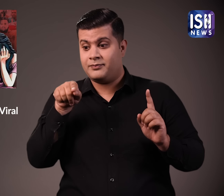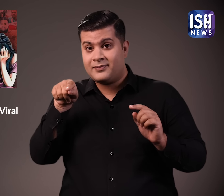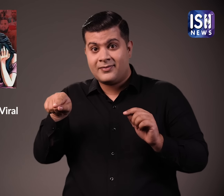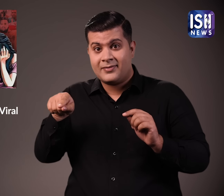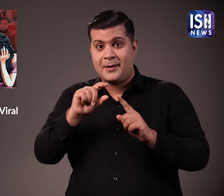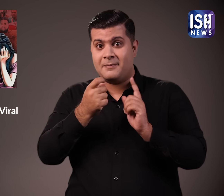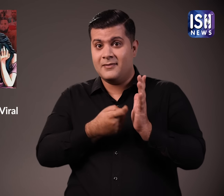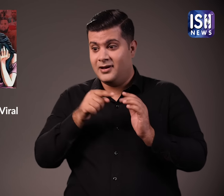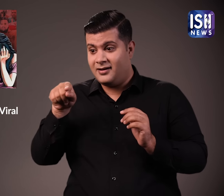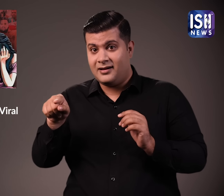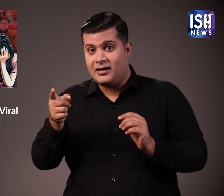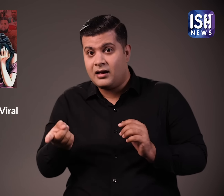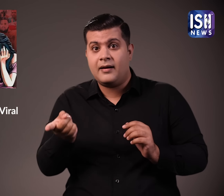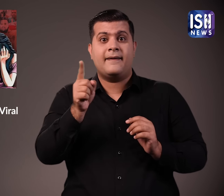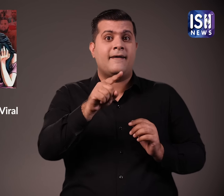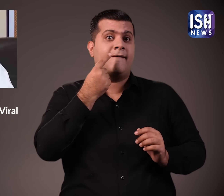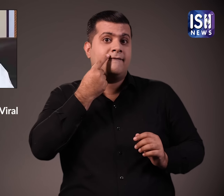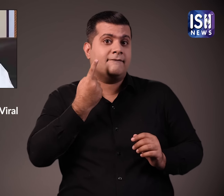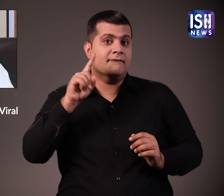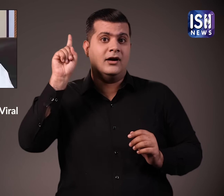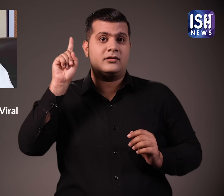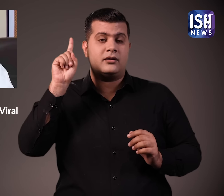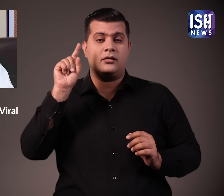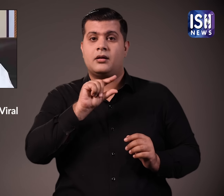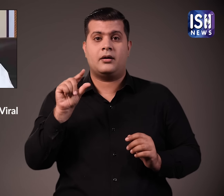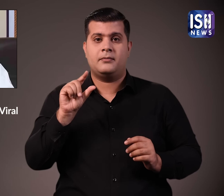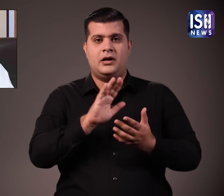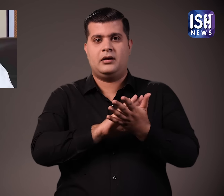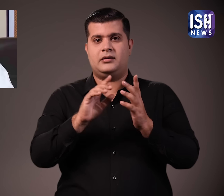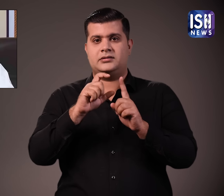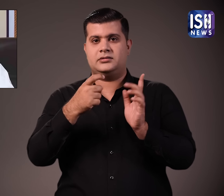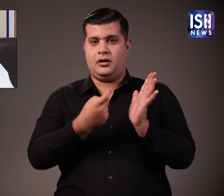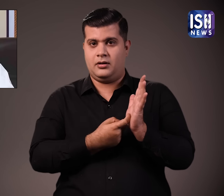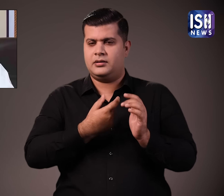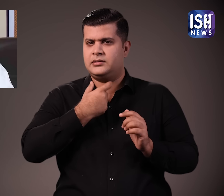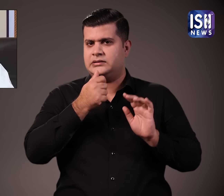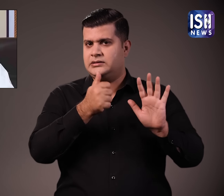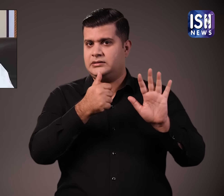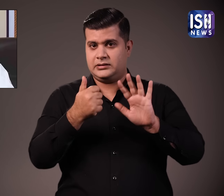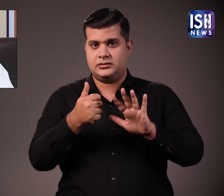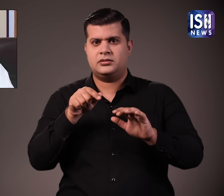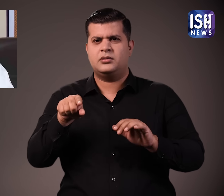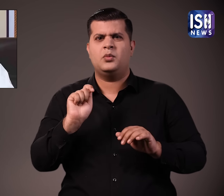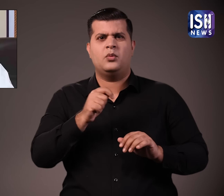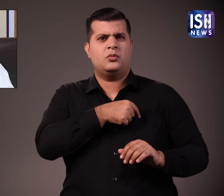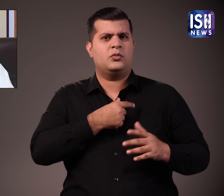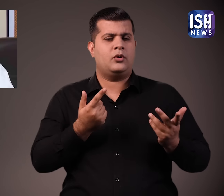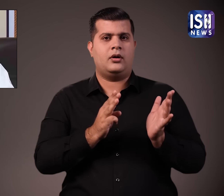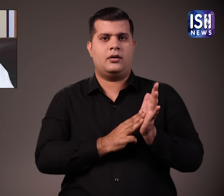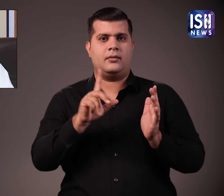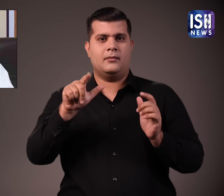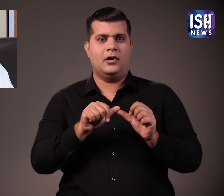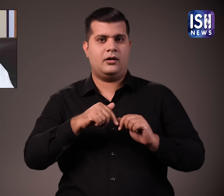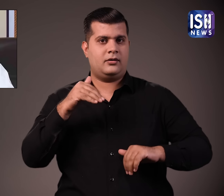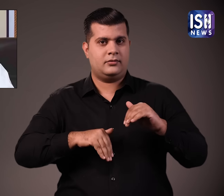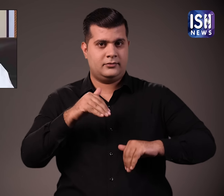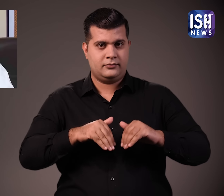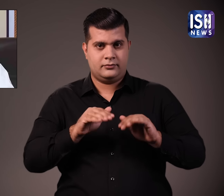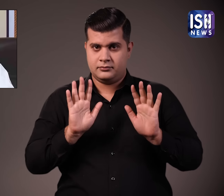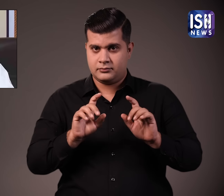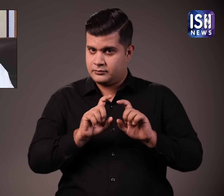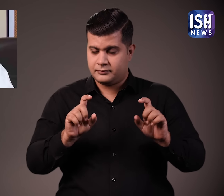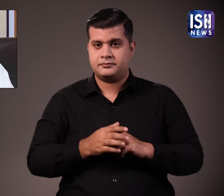Prajwal's father is 66-year-old Karnataka MLA, HD Revanna.